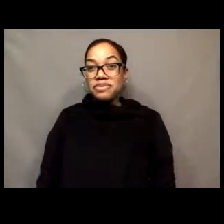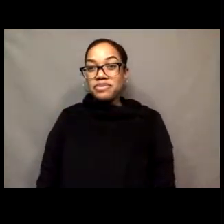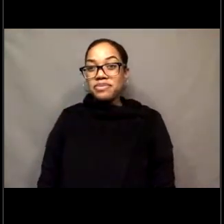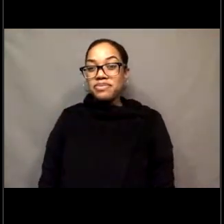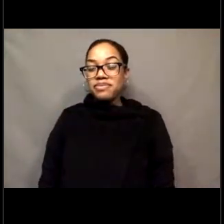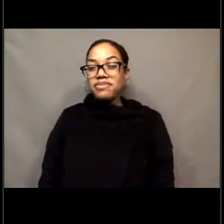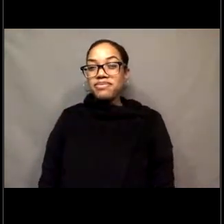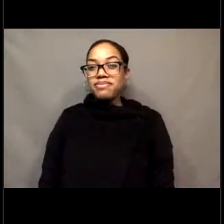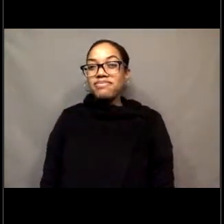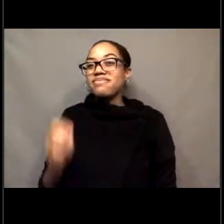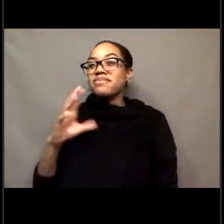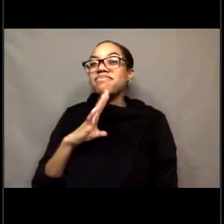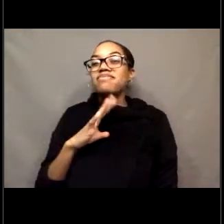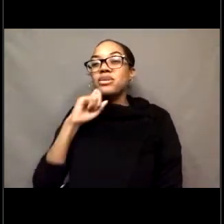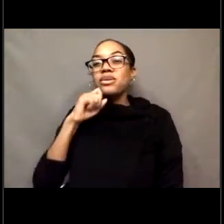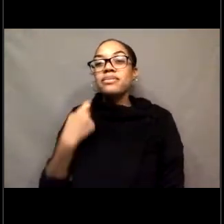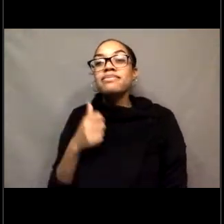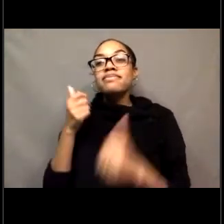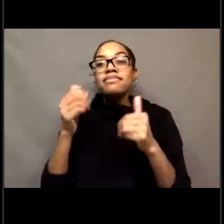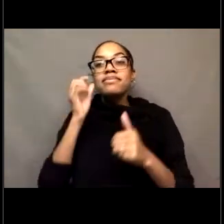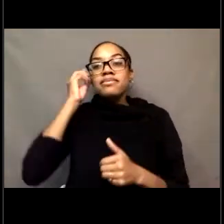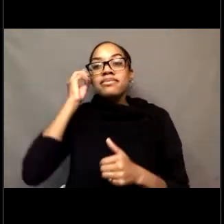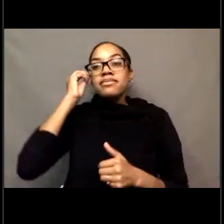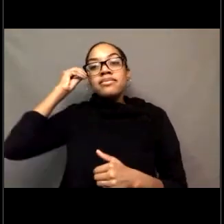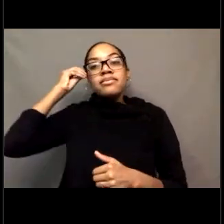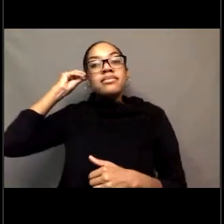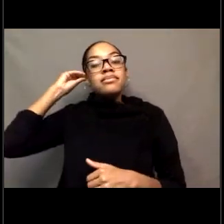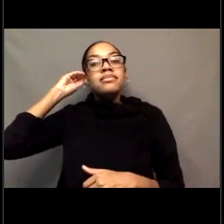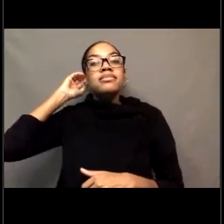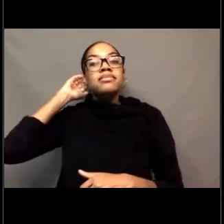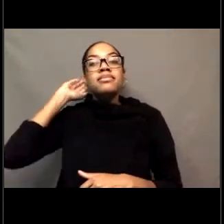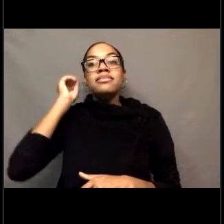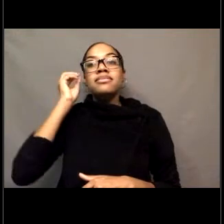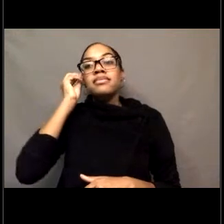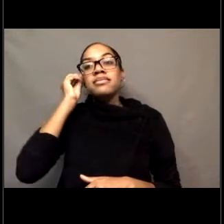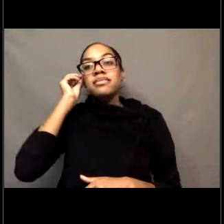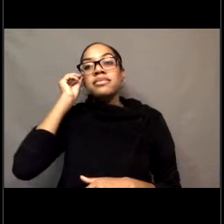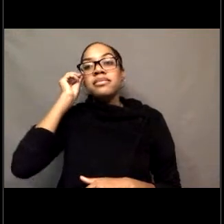Okay, cool. So I'm going to just go through these shells really quickly,